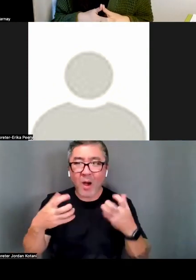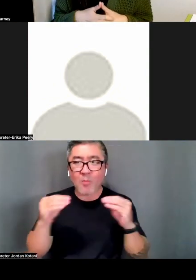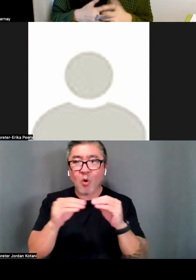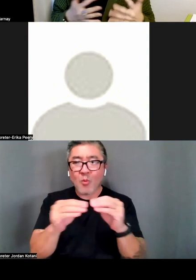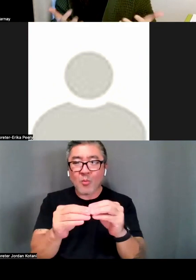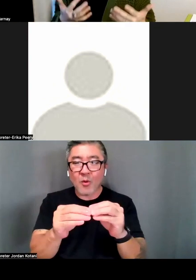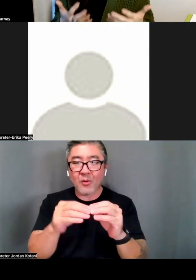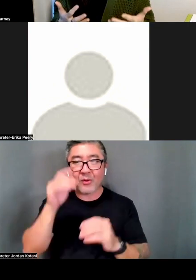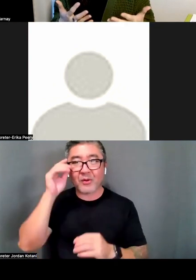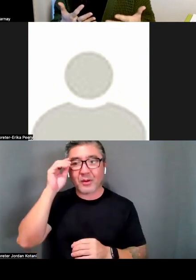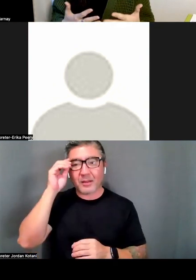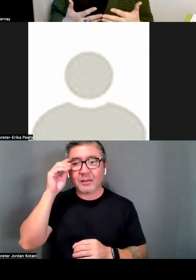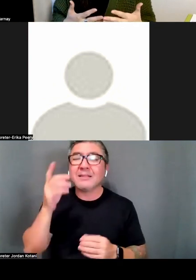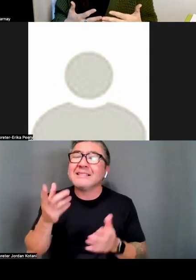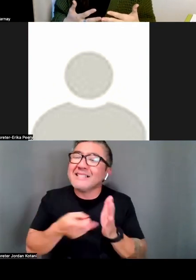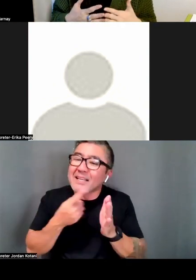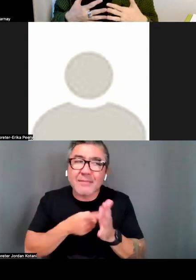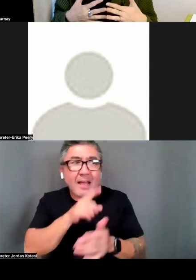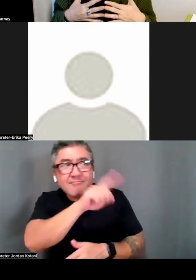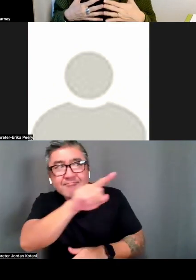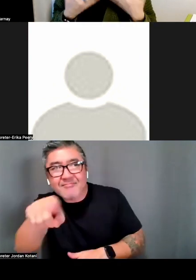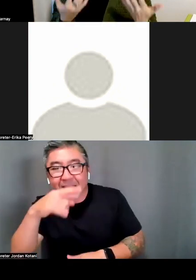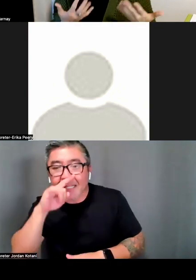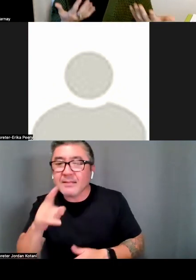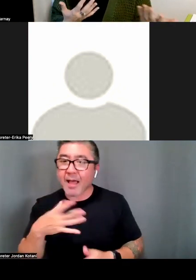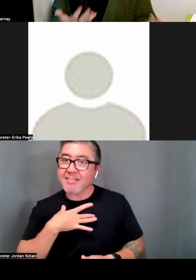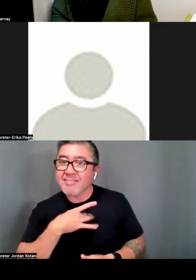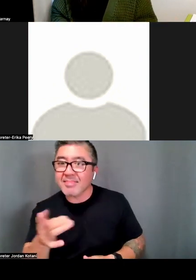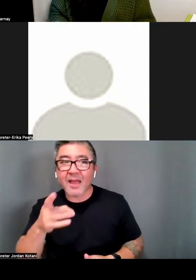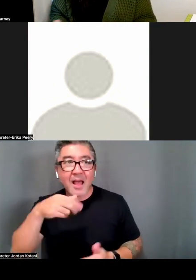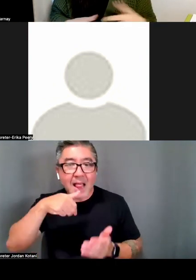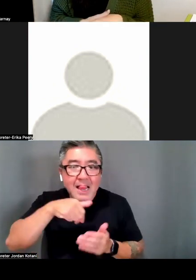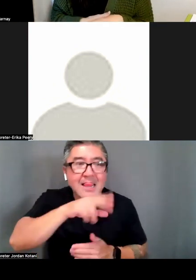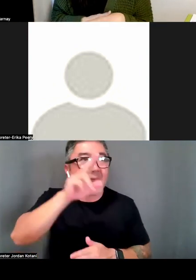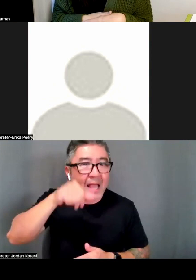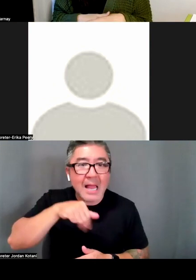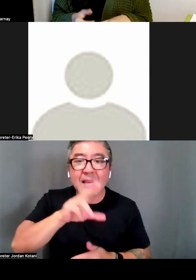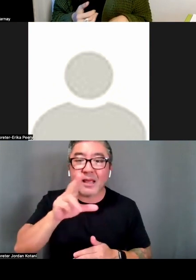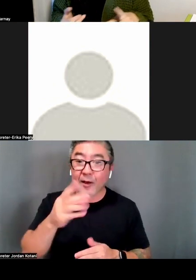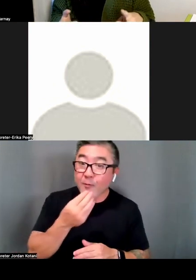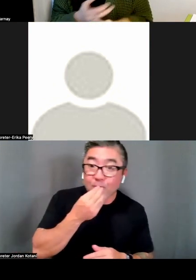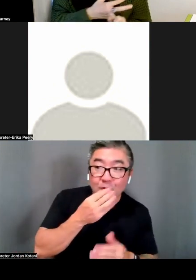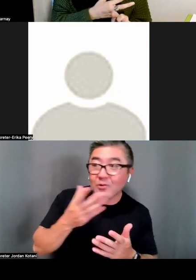Might also lick things, food objects or not. I have had kiddos lick tables and walls.